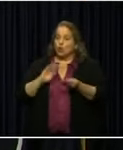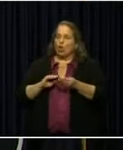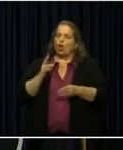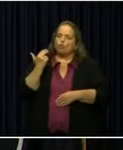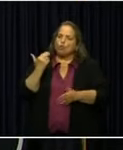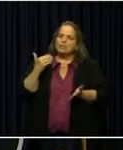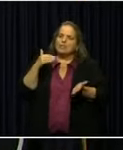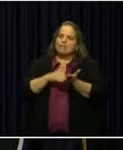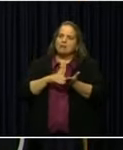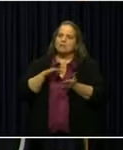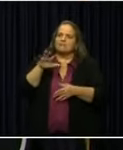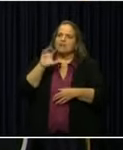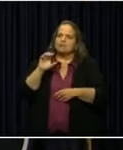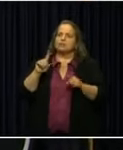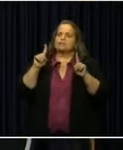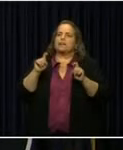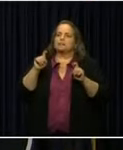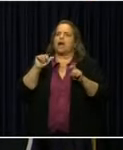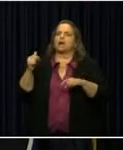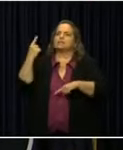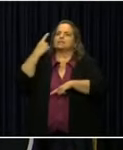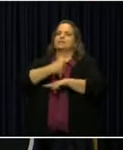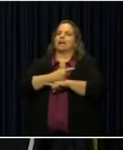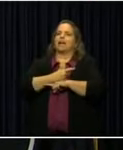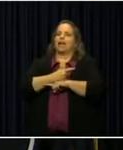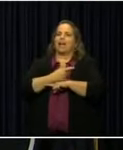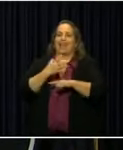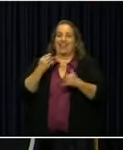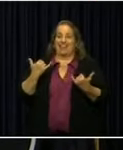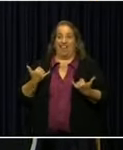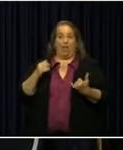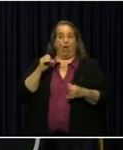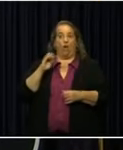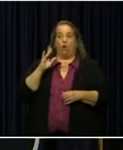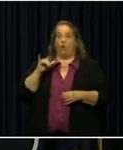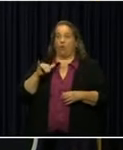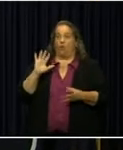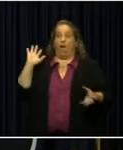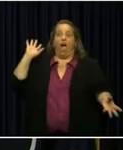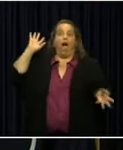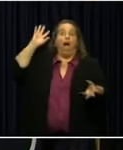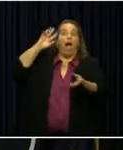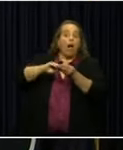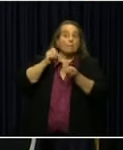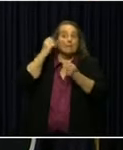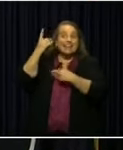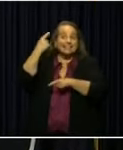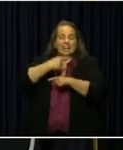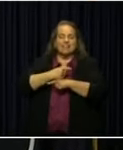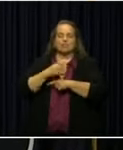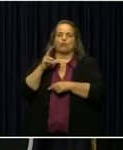HEALTH CARE SYSTEM, ROBUST TESTING FOR HEALTH CARE WORKERS, SIGNIFICANT TESTING AND TRACING FOR THE PUBLIC.